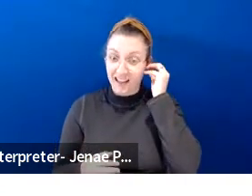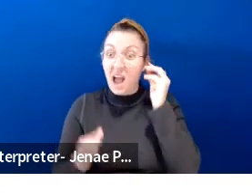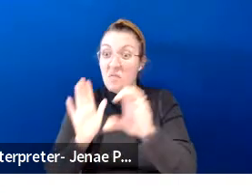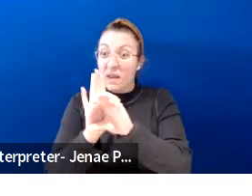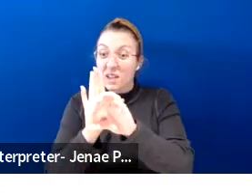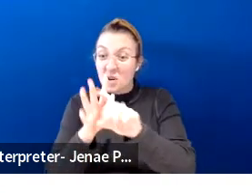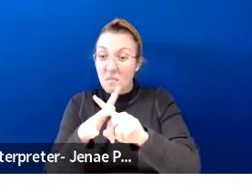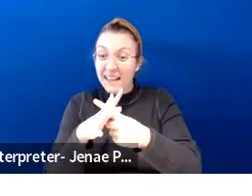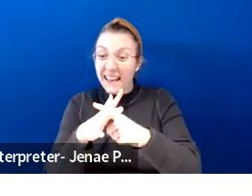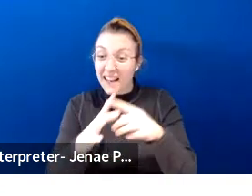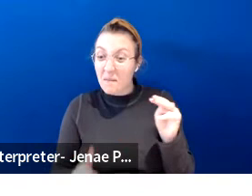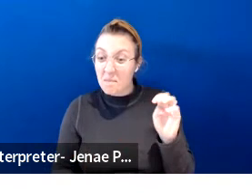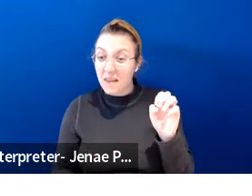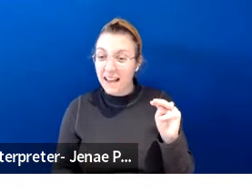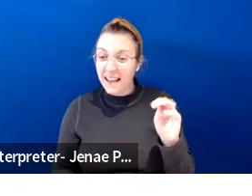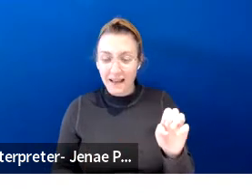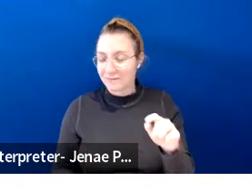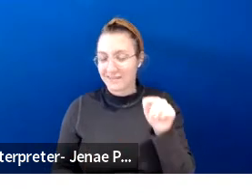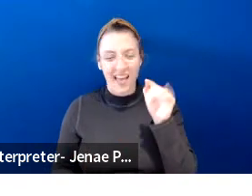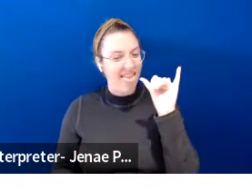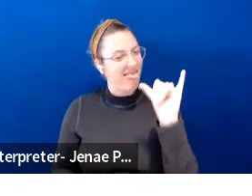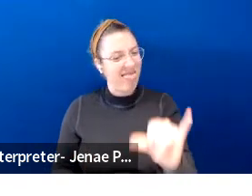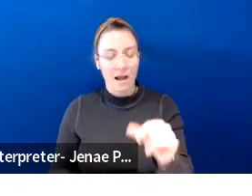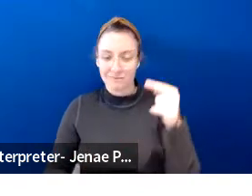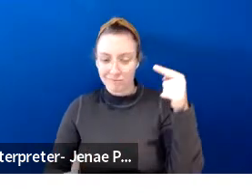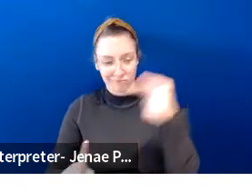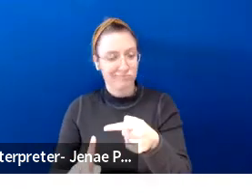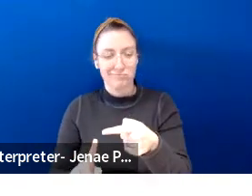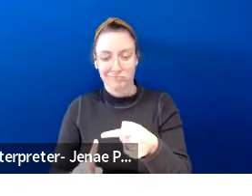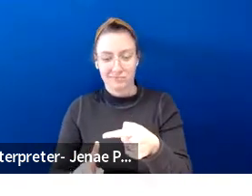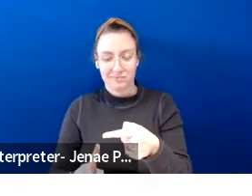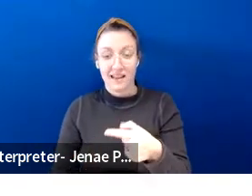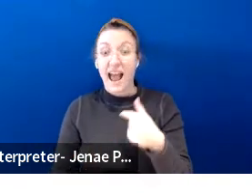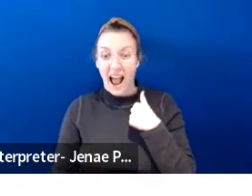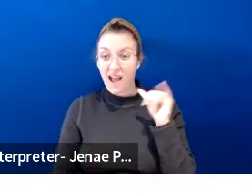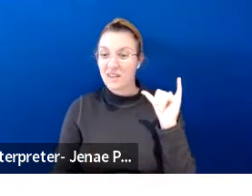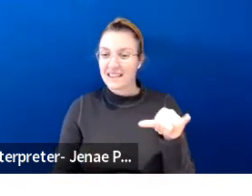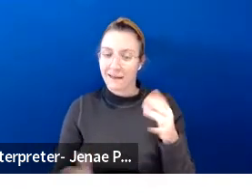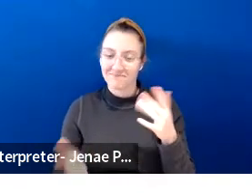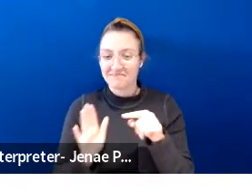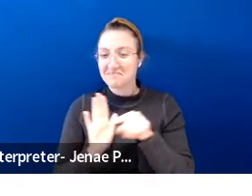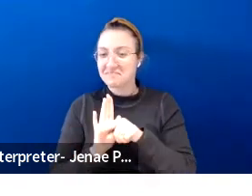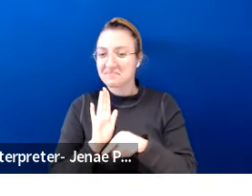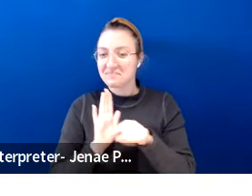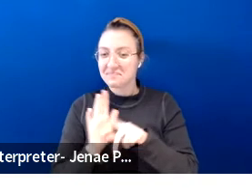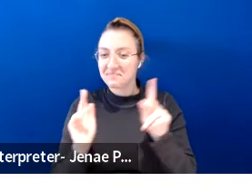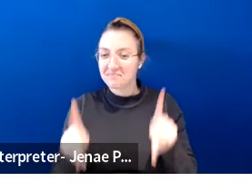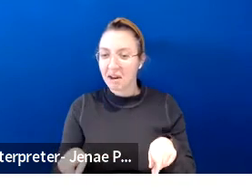just hit the nail on the head for me was I was that that pessimistic person. I was constantly saying, well, that's not going to work